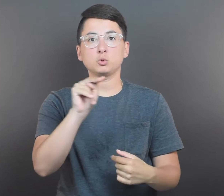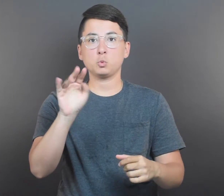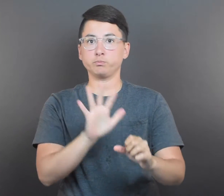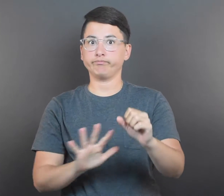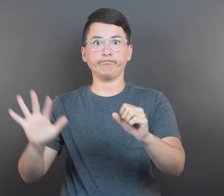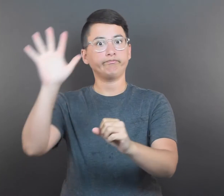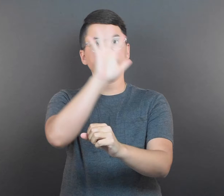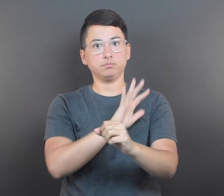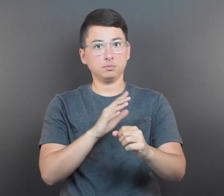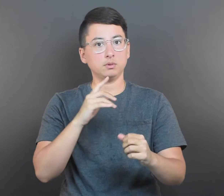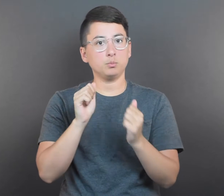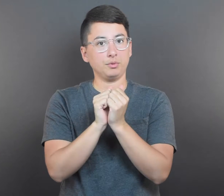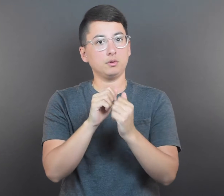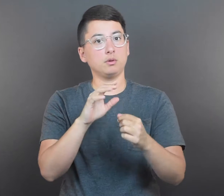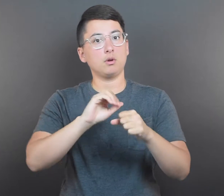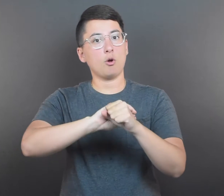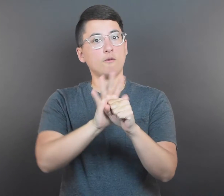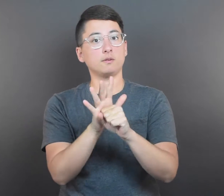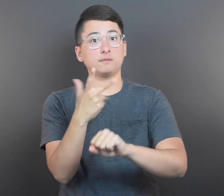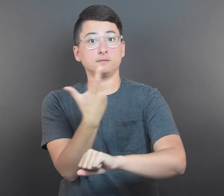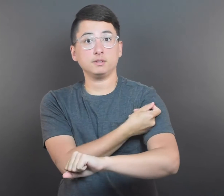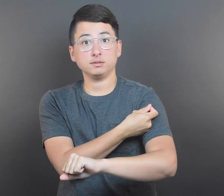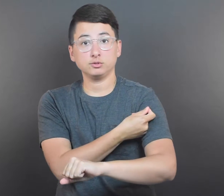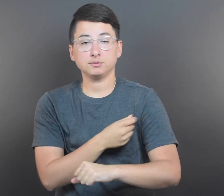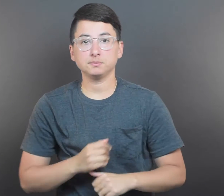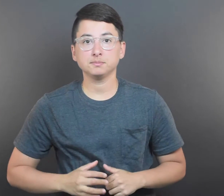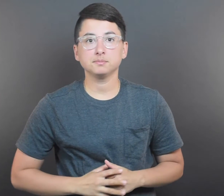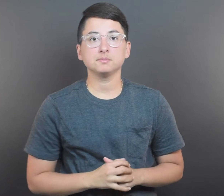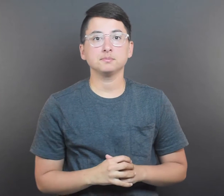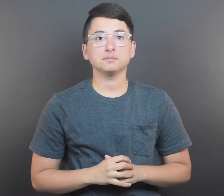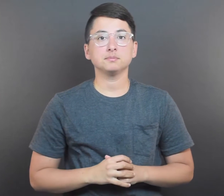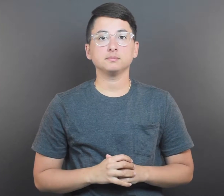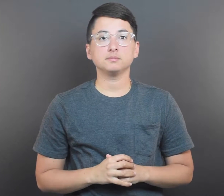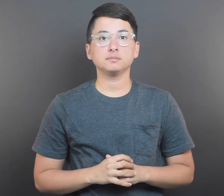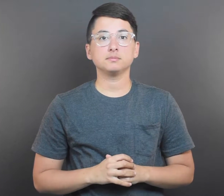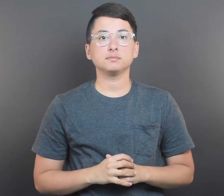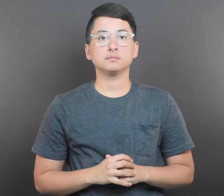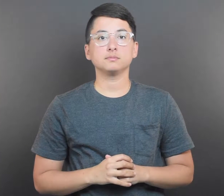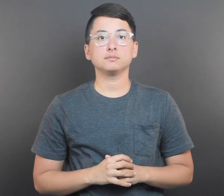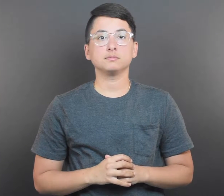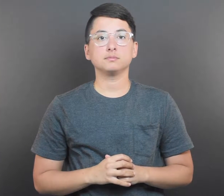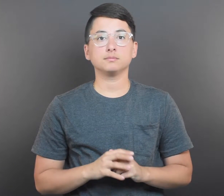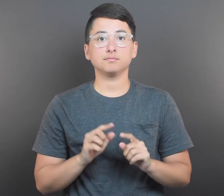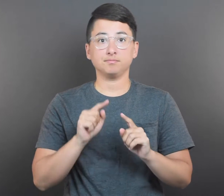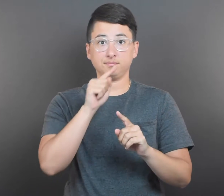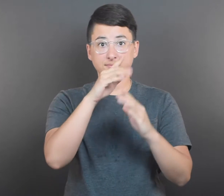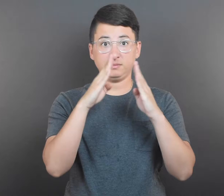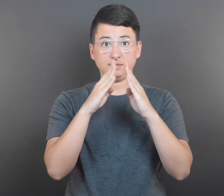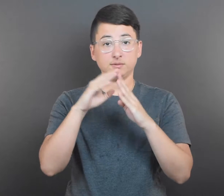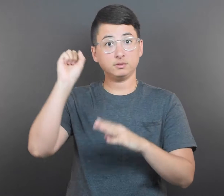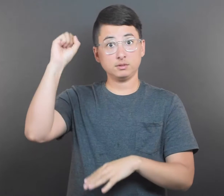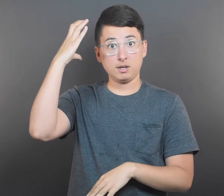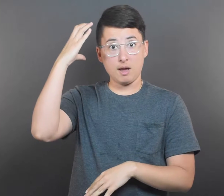An Outstanding Partnership: Reaching out to Greater Minnesota with COVID-19 Vaccination